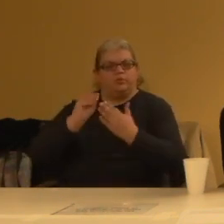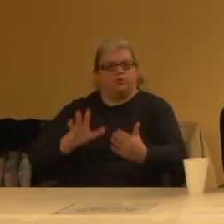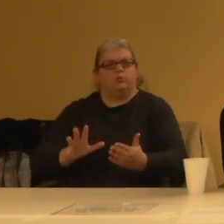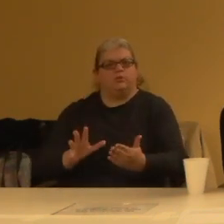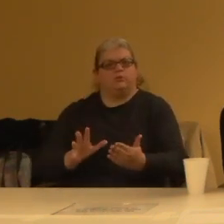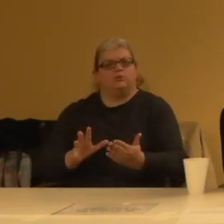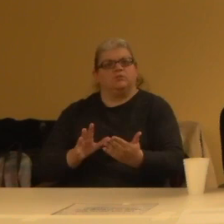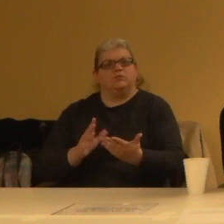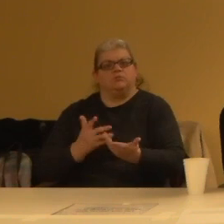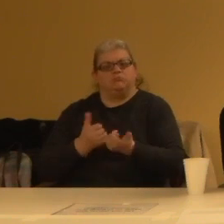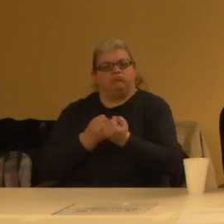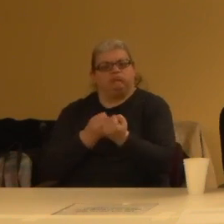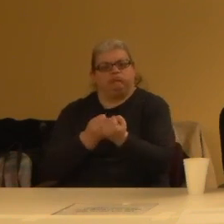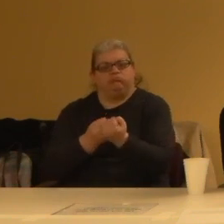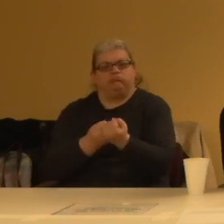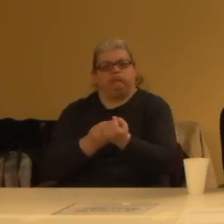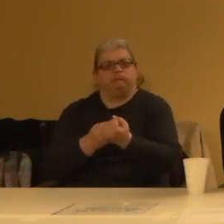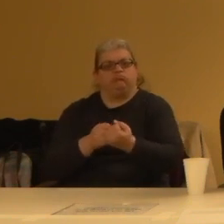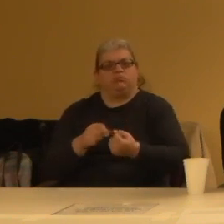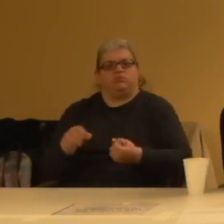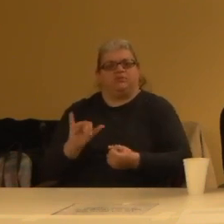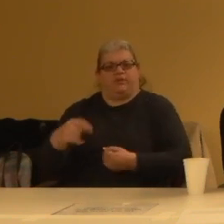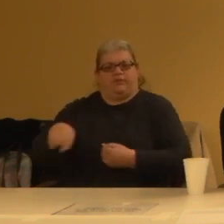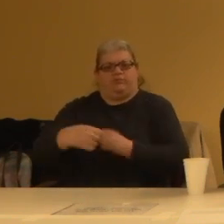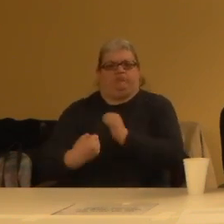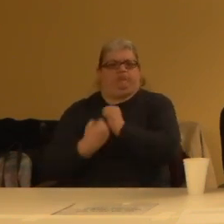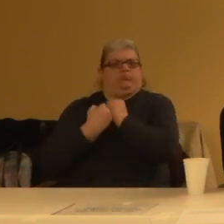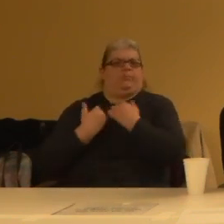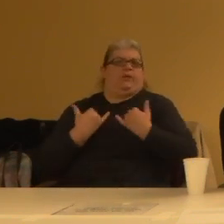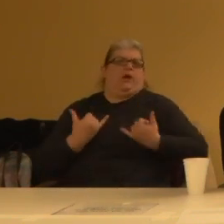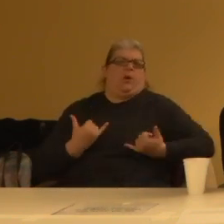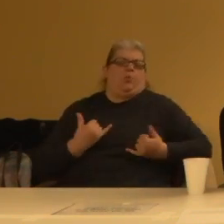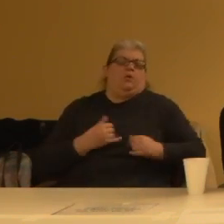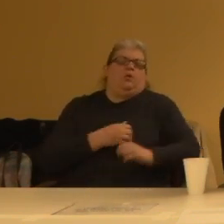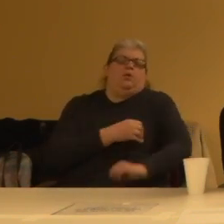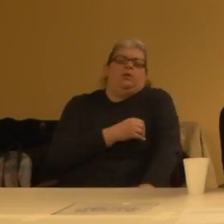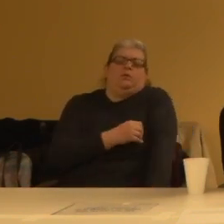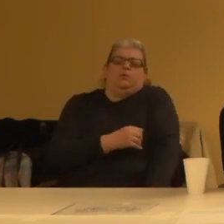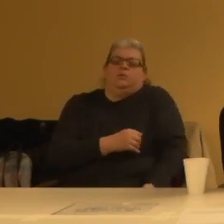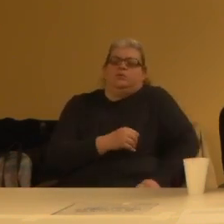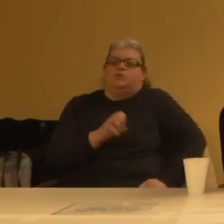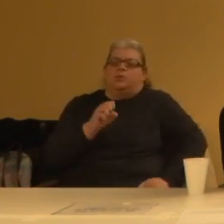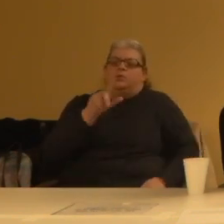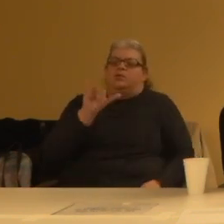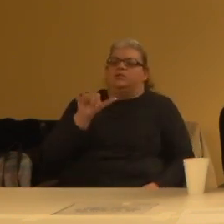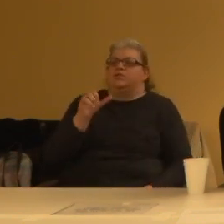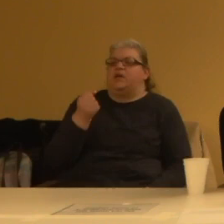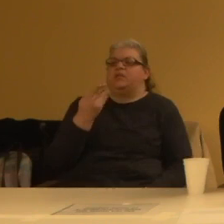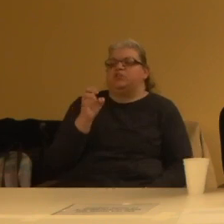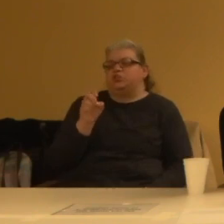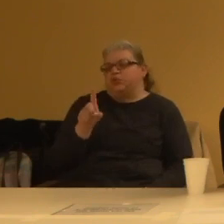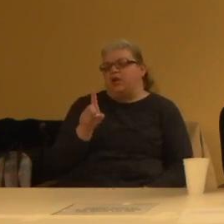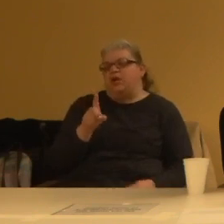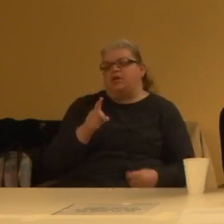So one, trusted mentor Sally Shedd at Virginia Wesleyan College, 'cause she was the one that looked at me and said,